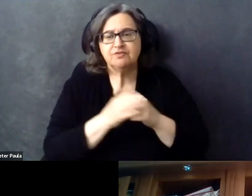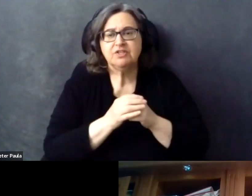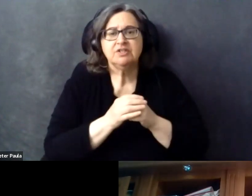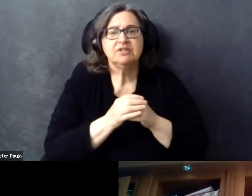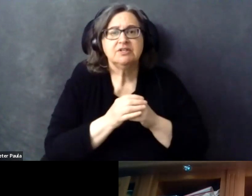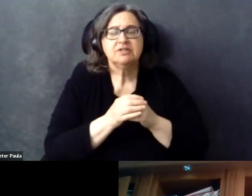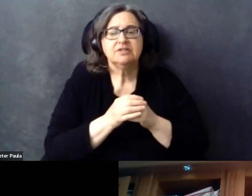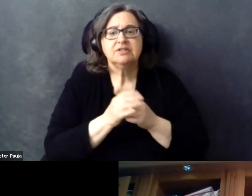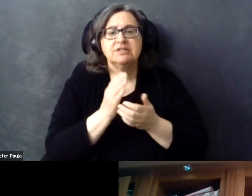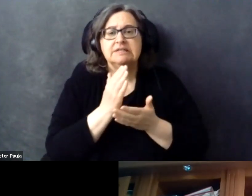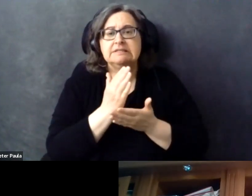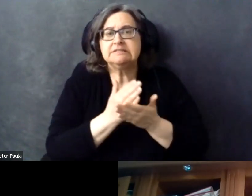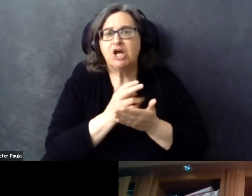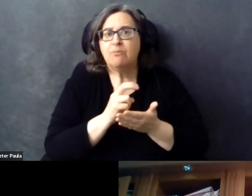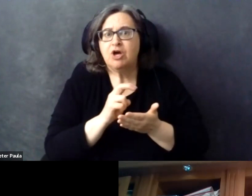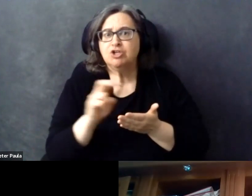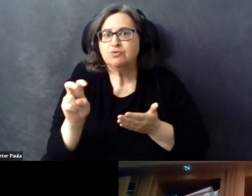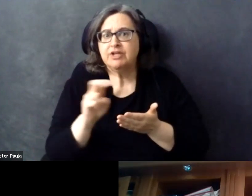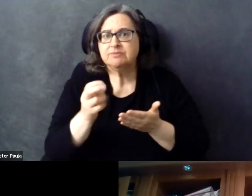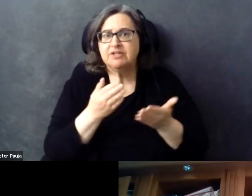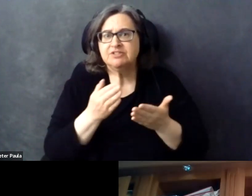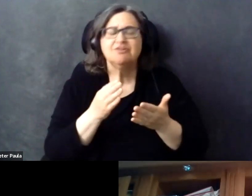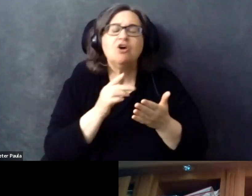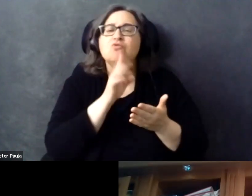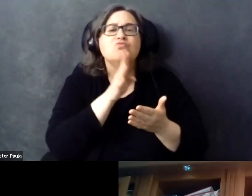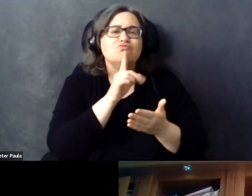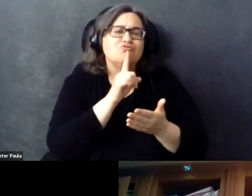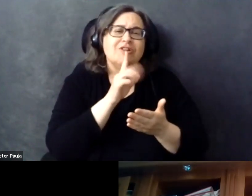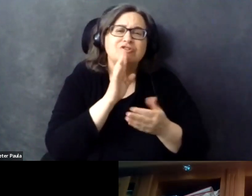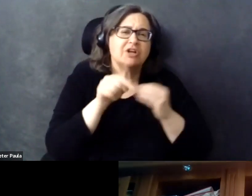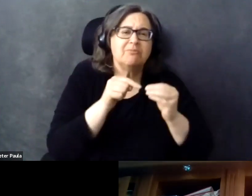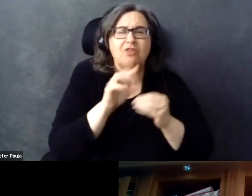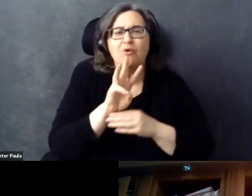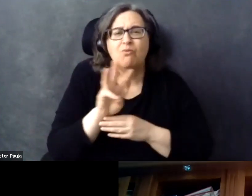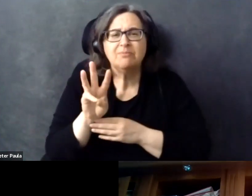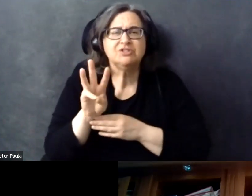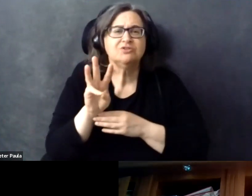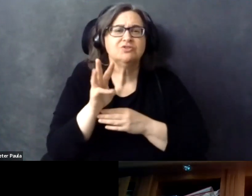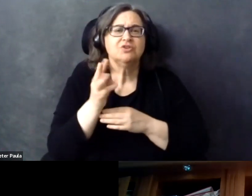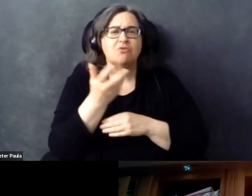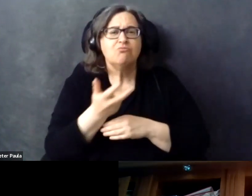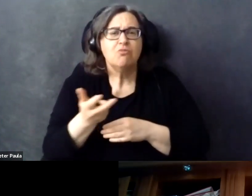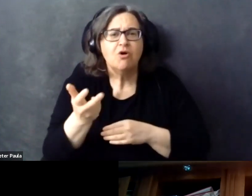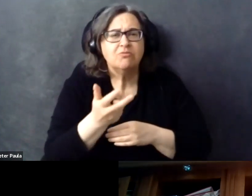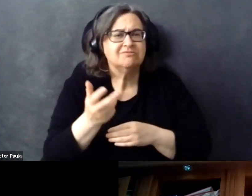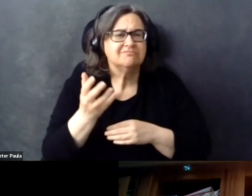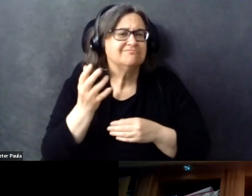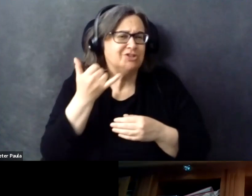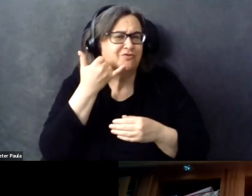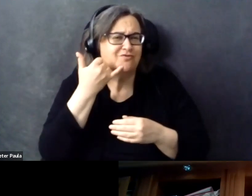electronic communications, machine to machine services, access to audio visual media service, certain elements of transporter services,